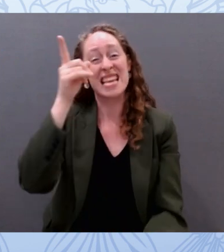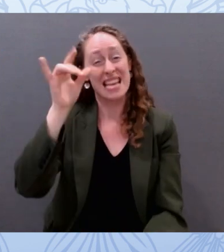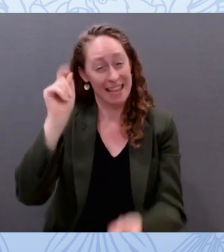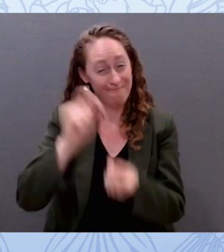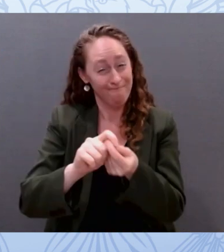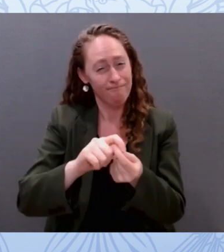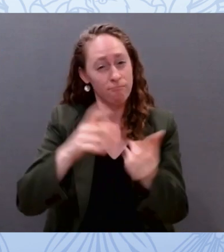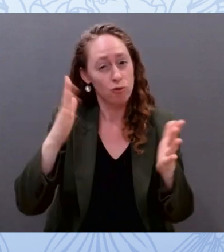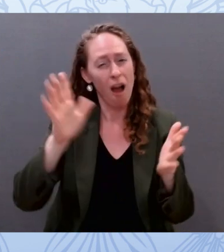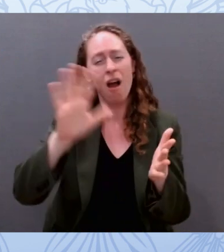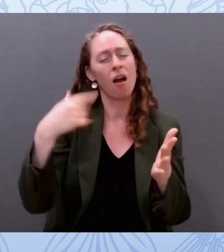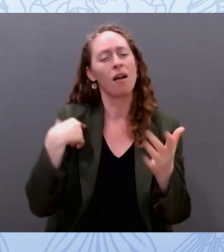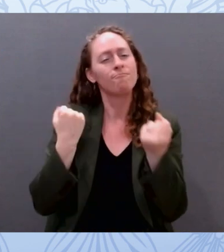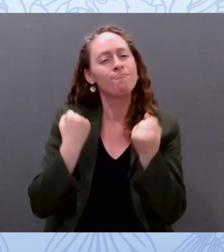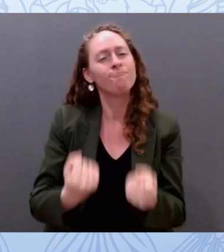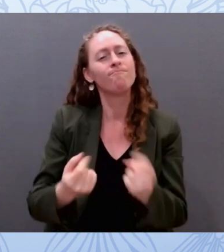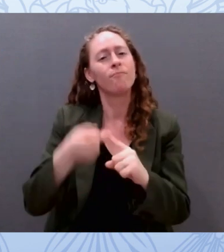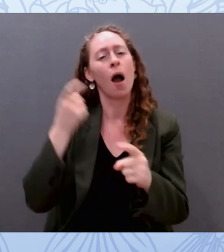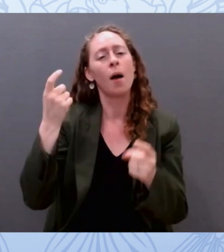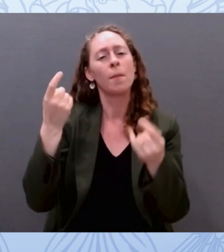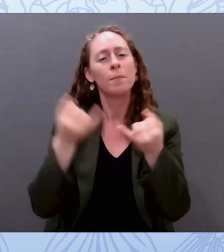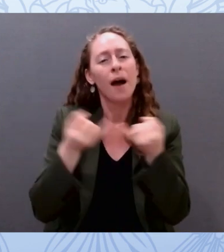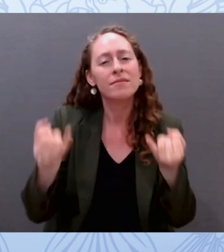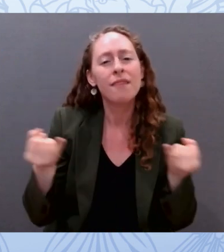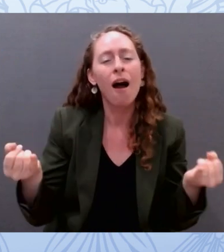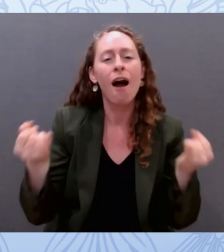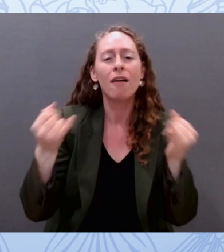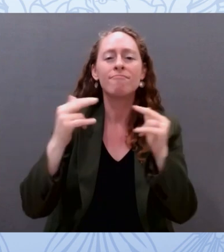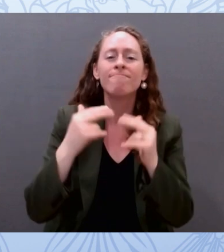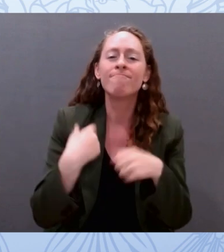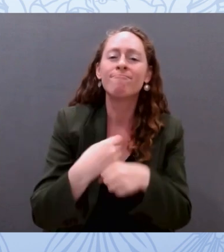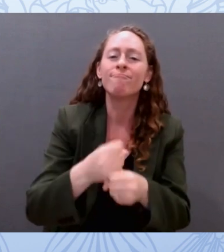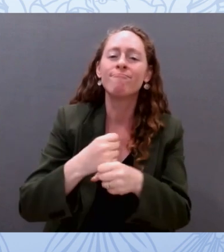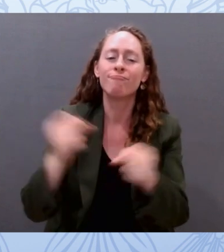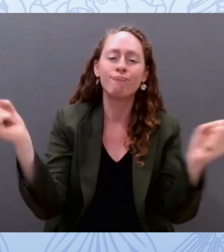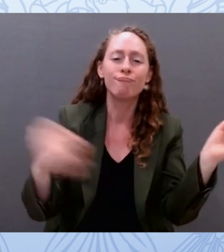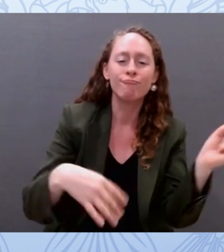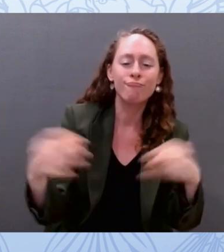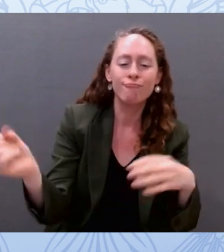tomato sauce bubbling on the stove. I'm from five sisters,